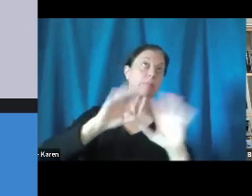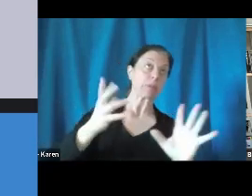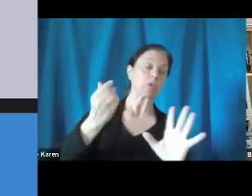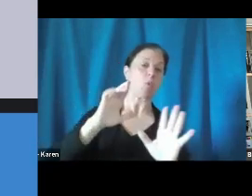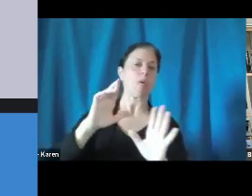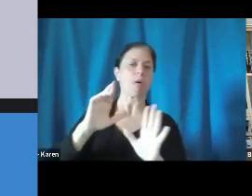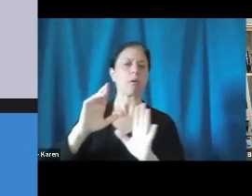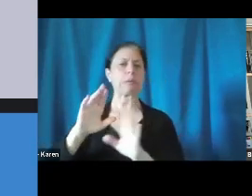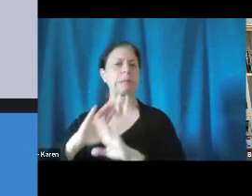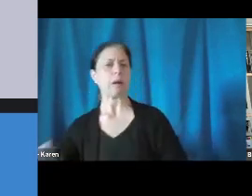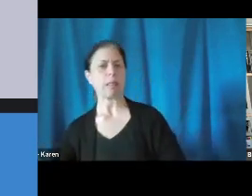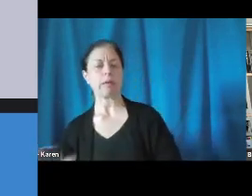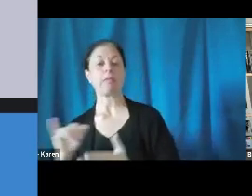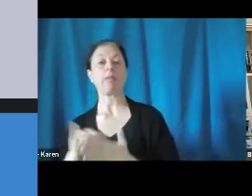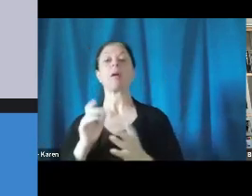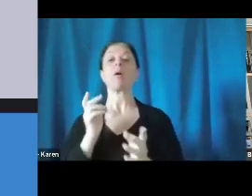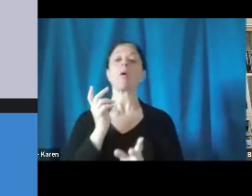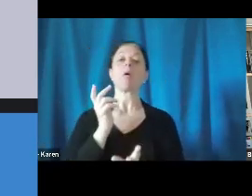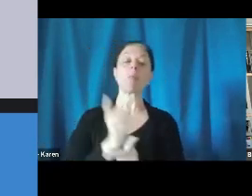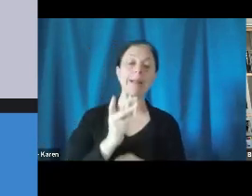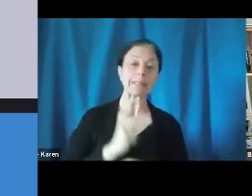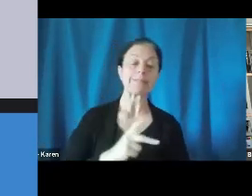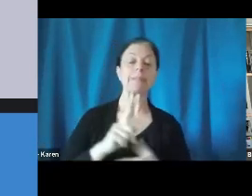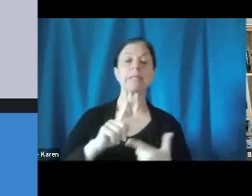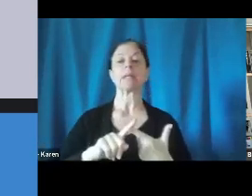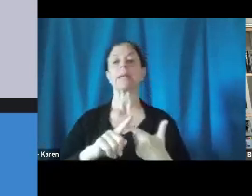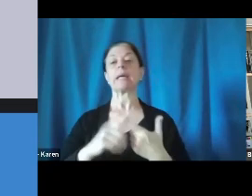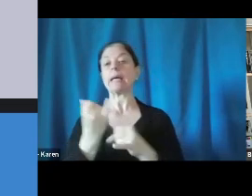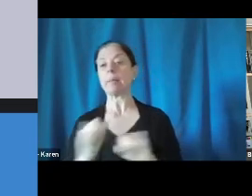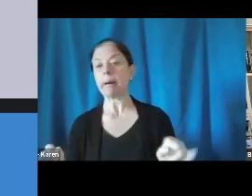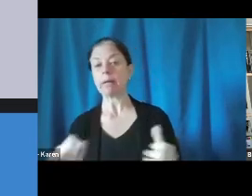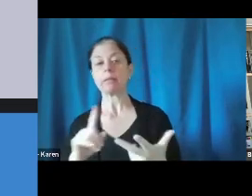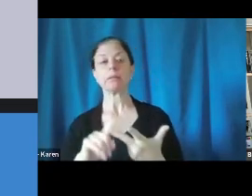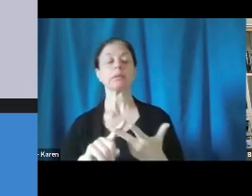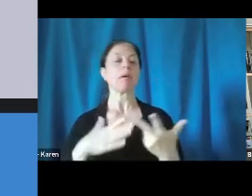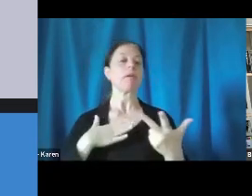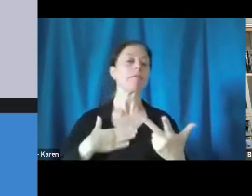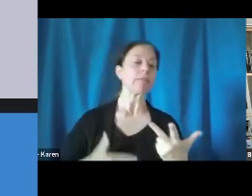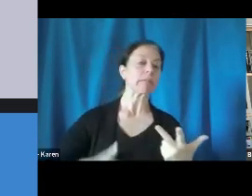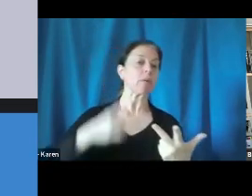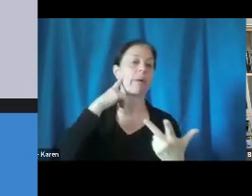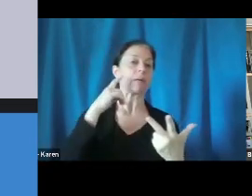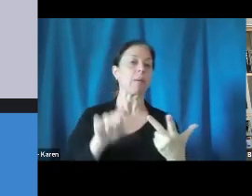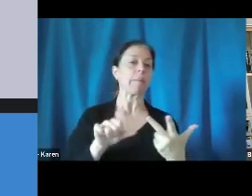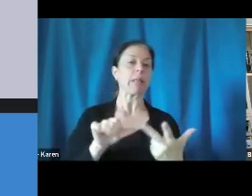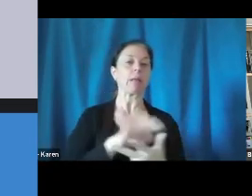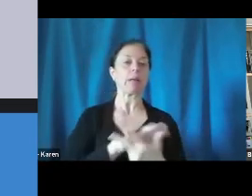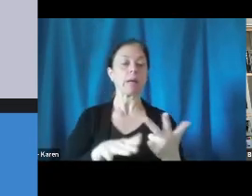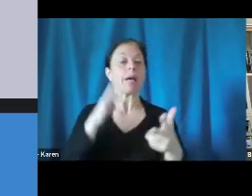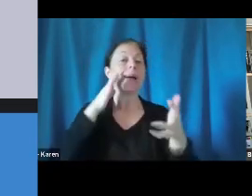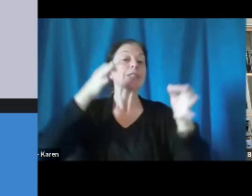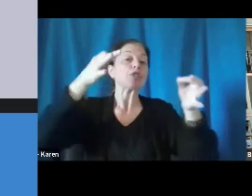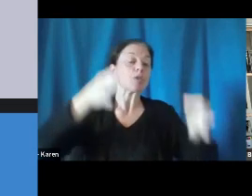And what ways have I been taught explicitly or subtly, that productivity,